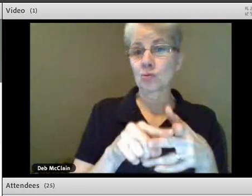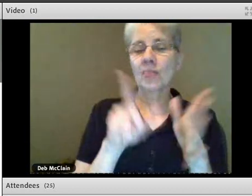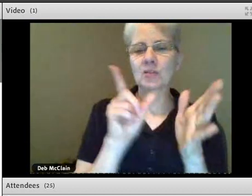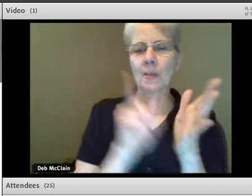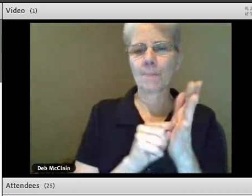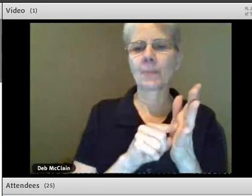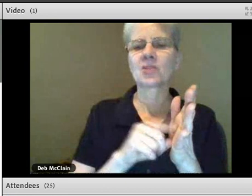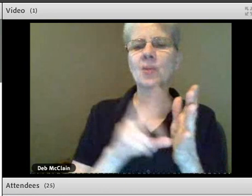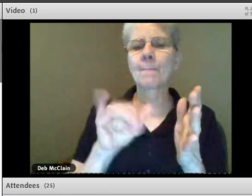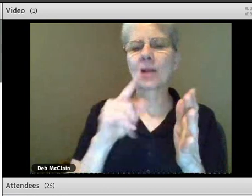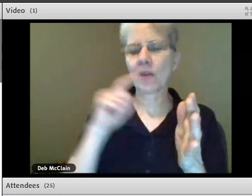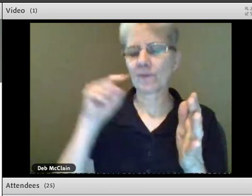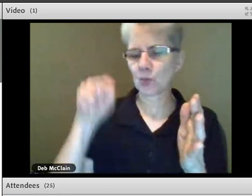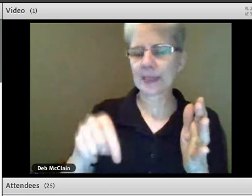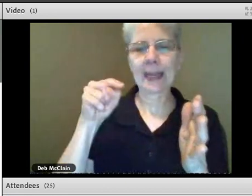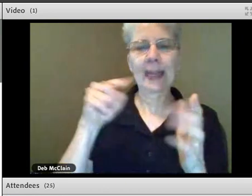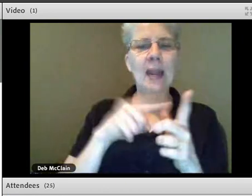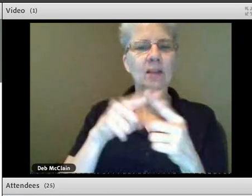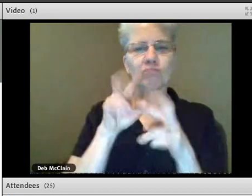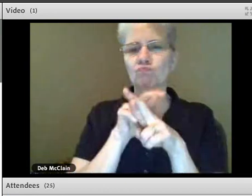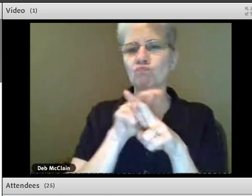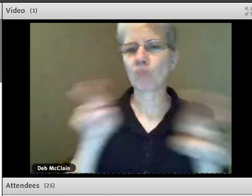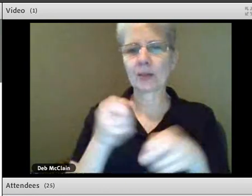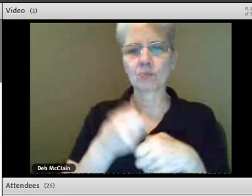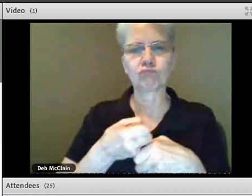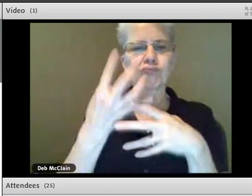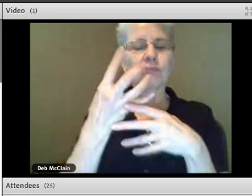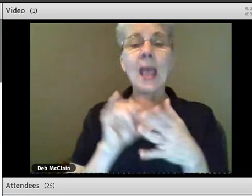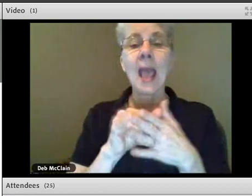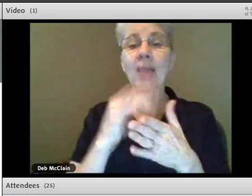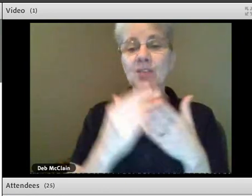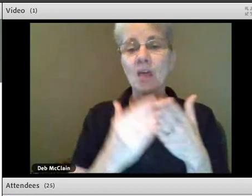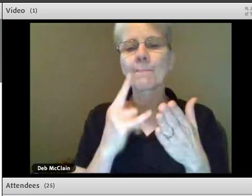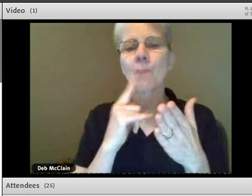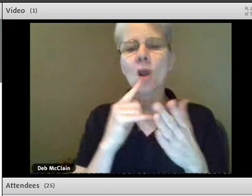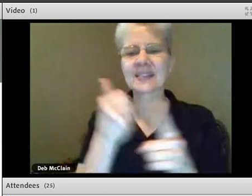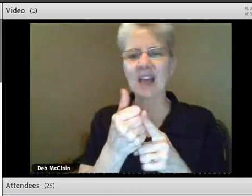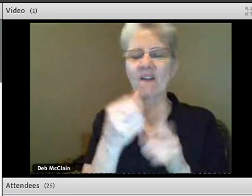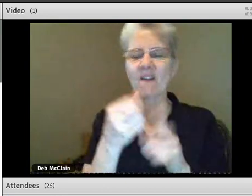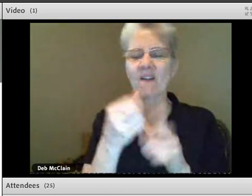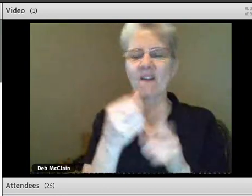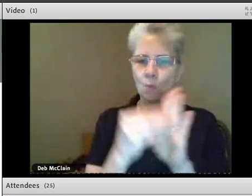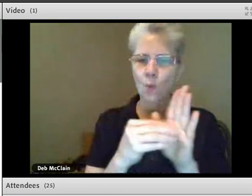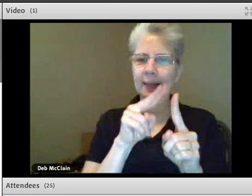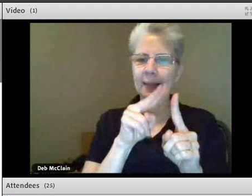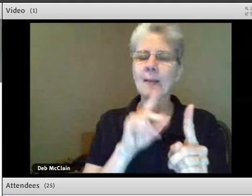All you got to do is hit it. The other piece is, you want to make sure you enable self-enrollment if you're allowing other people to join.